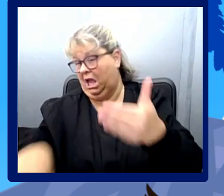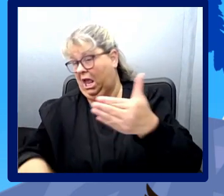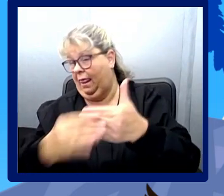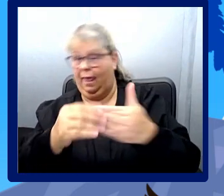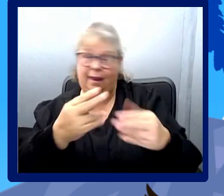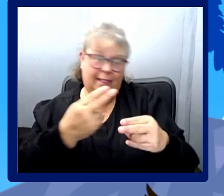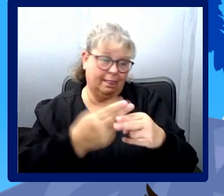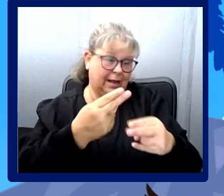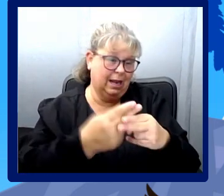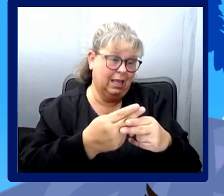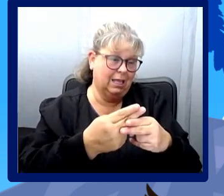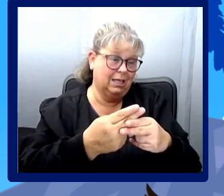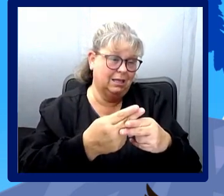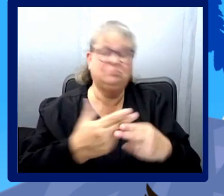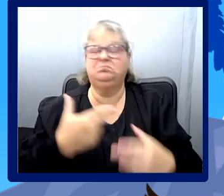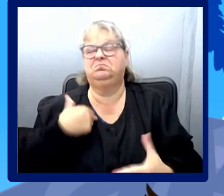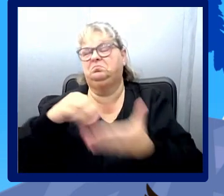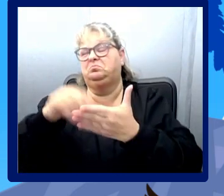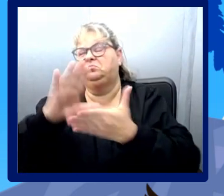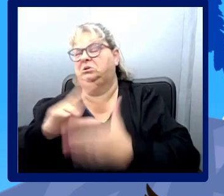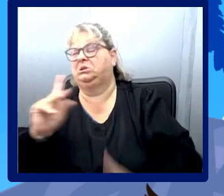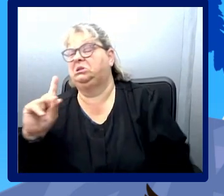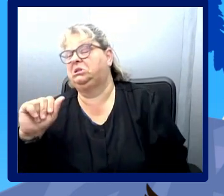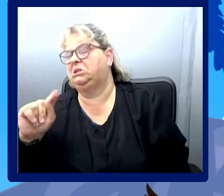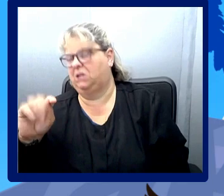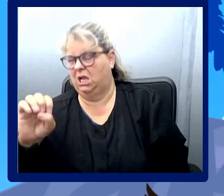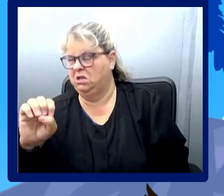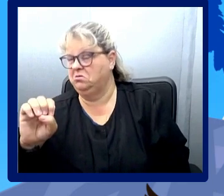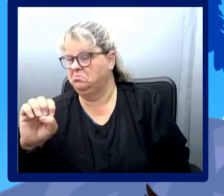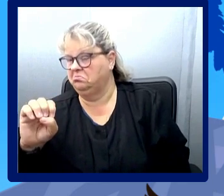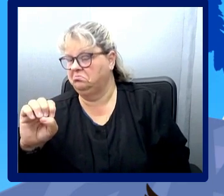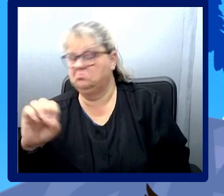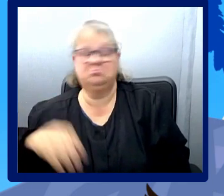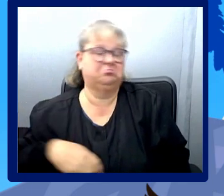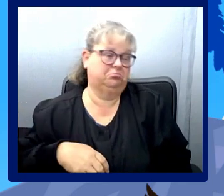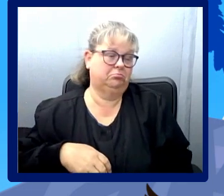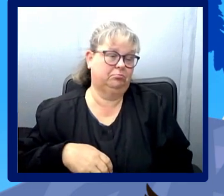Here, these are the different actions, representatives